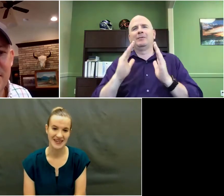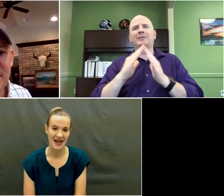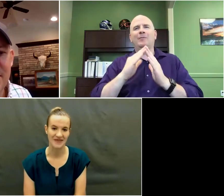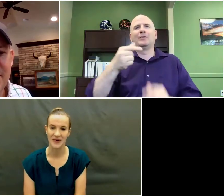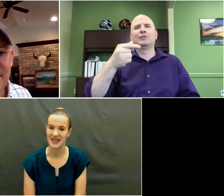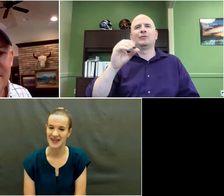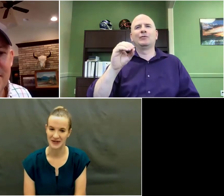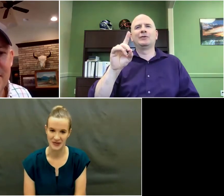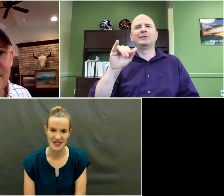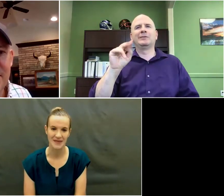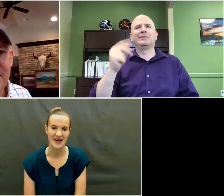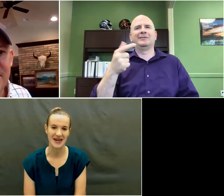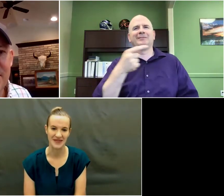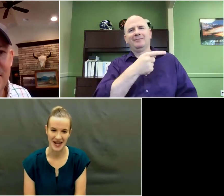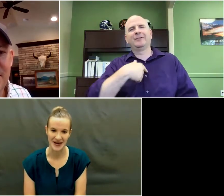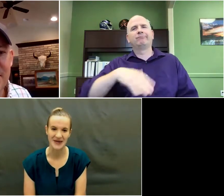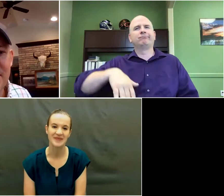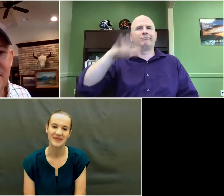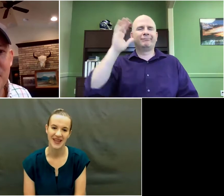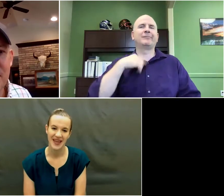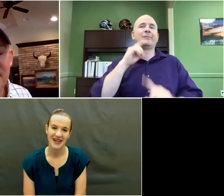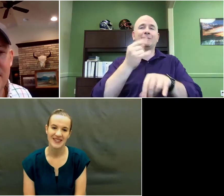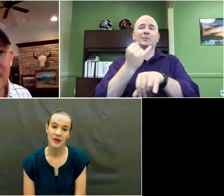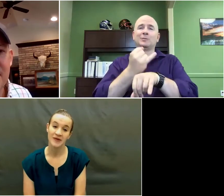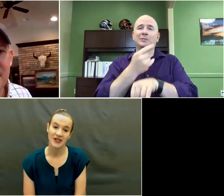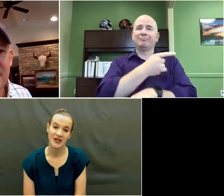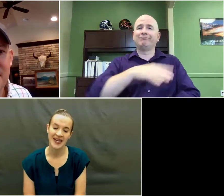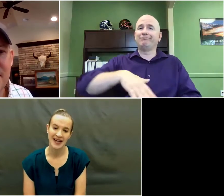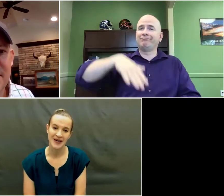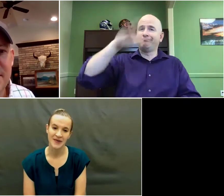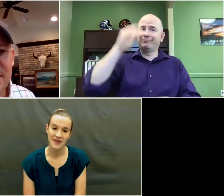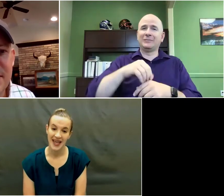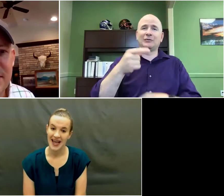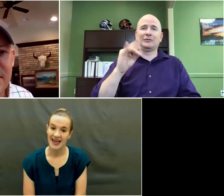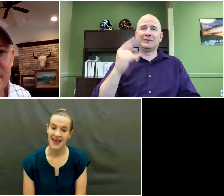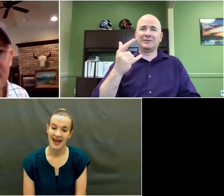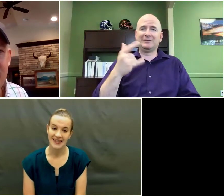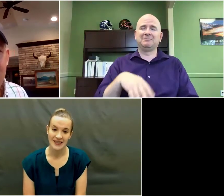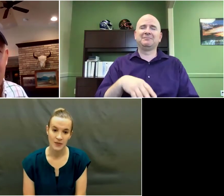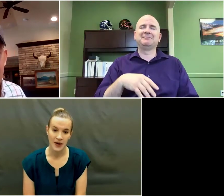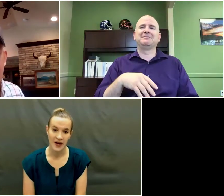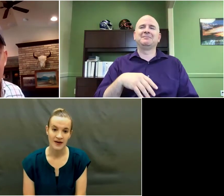in California. I truly am a native in Idaho. So we moved to Gooding Idaho, and that is where the